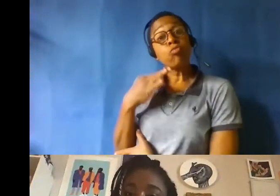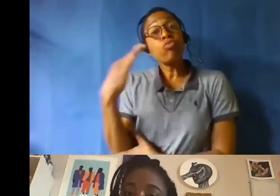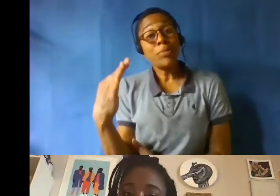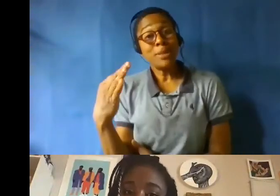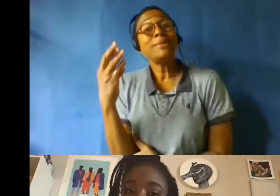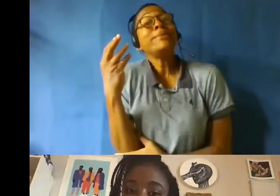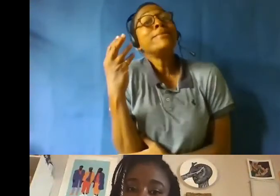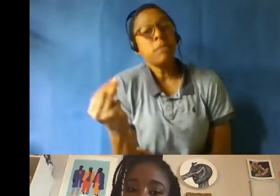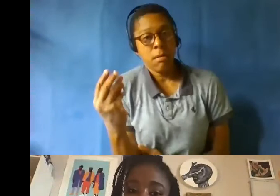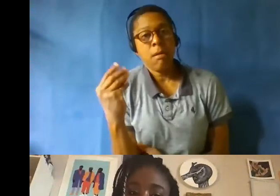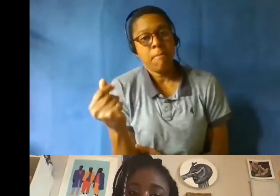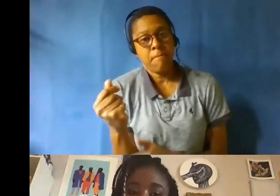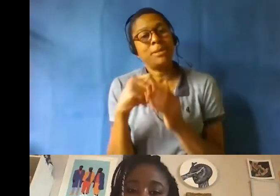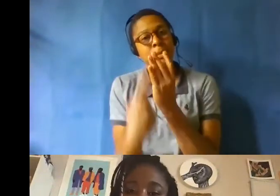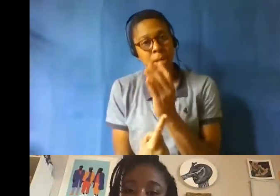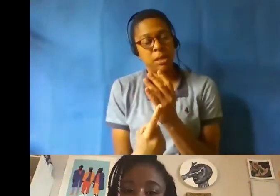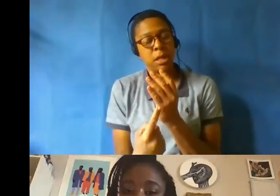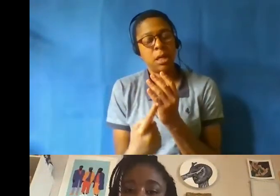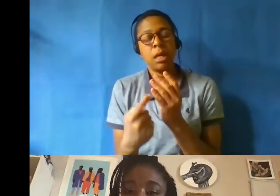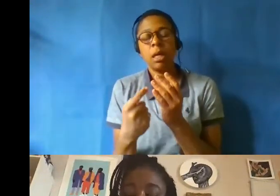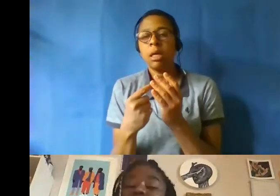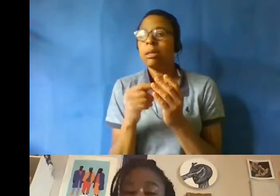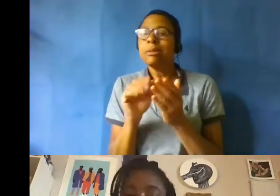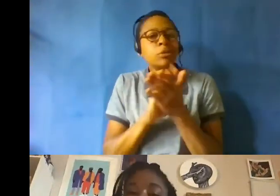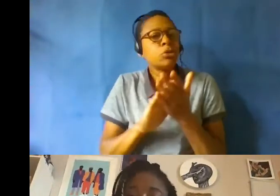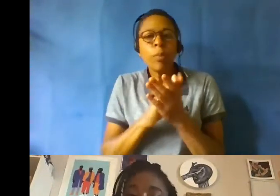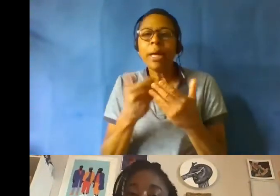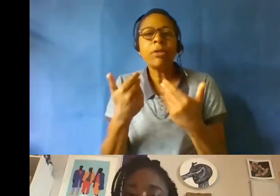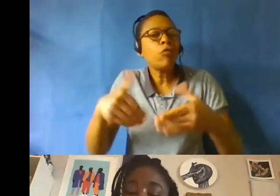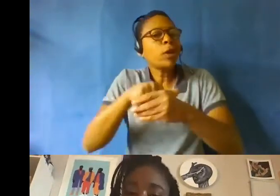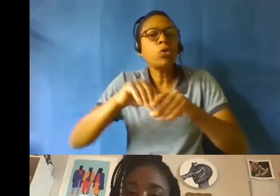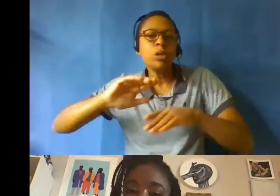that you've represented the spectrum of diversity within that and also the